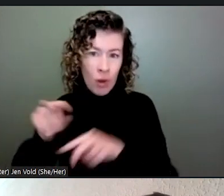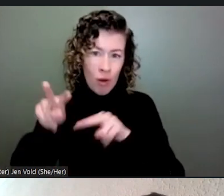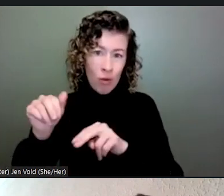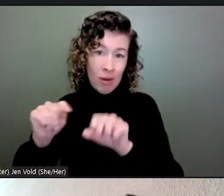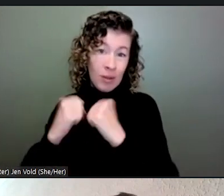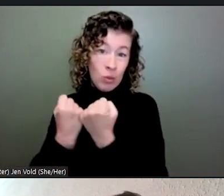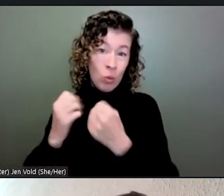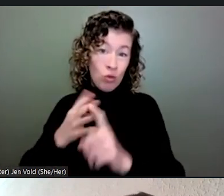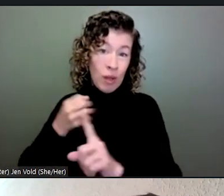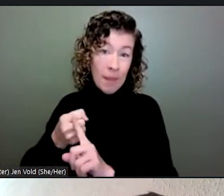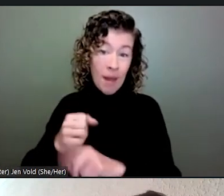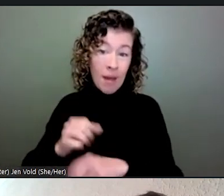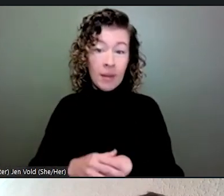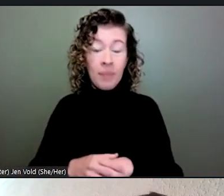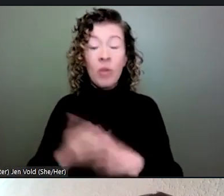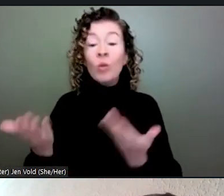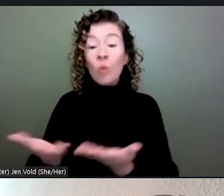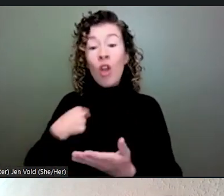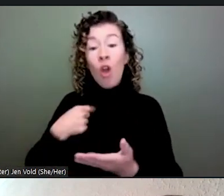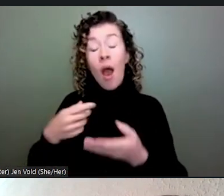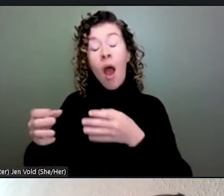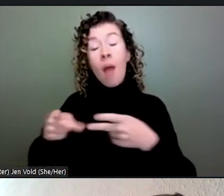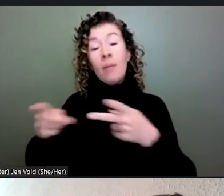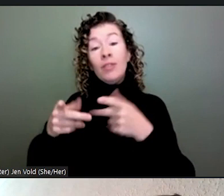So here then on positioning language as a kind of--a basically a border.